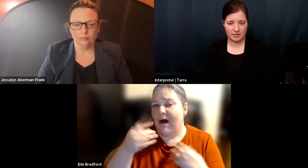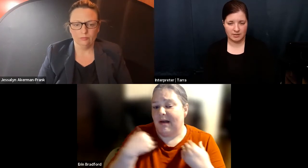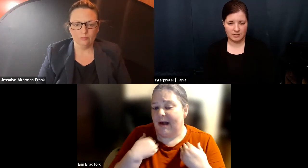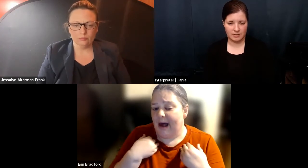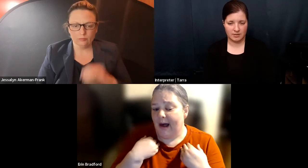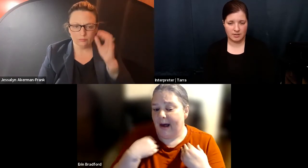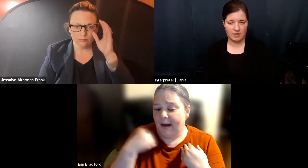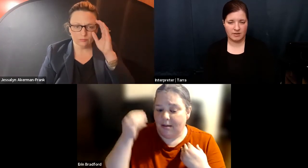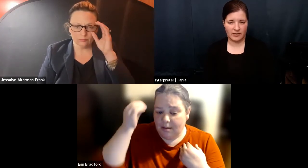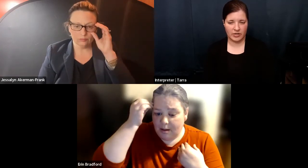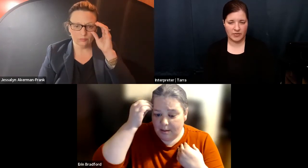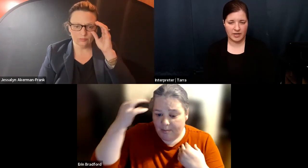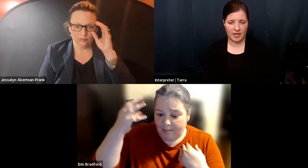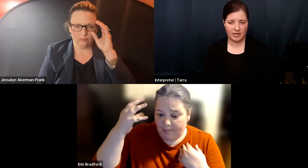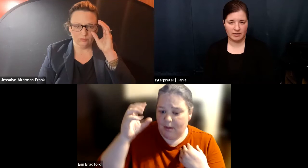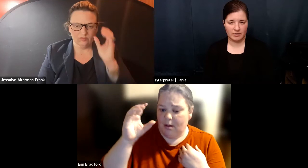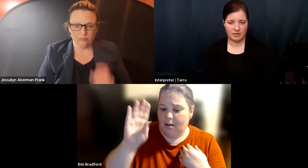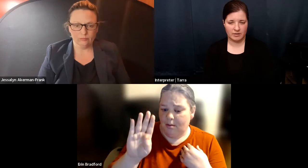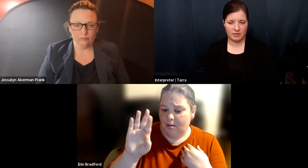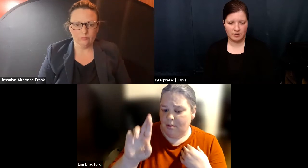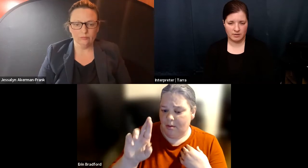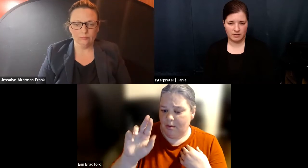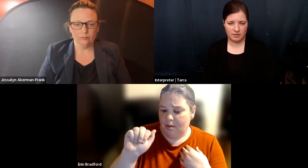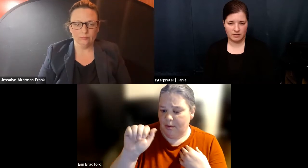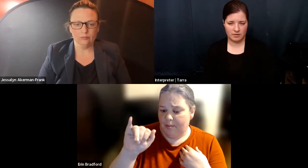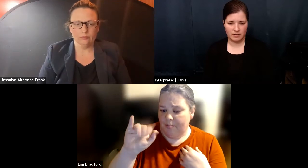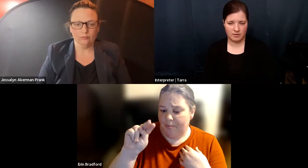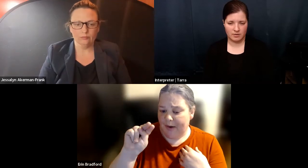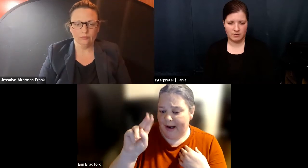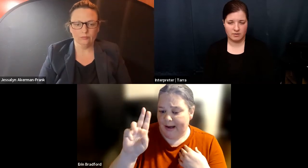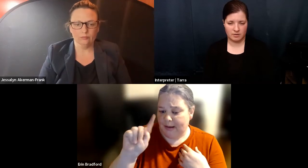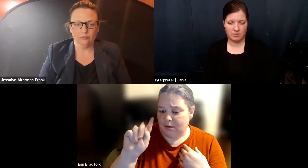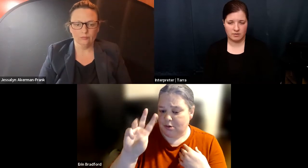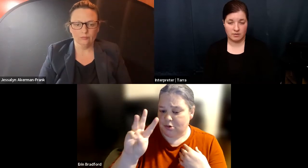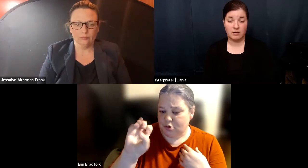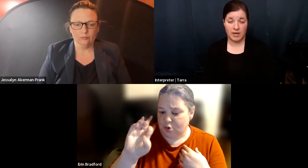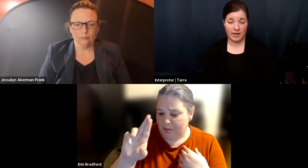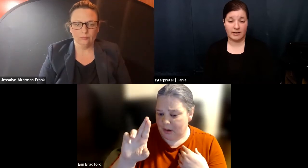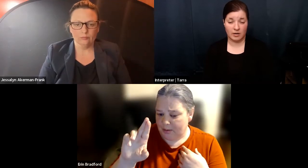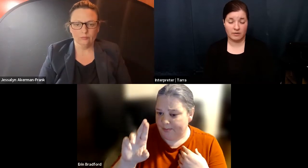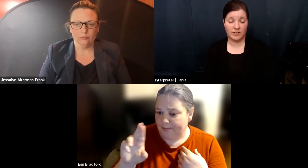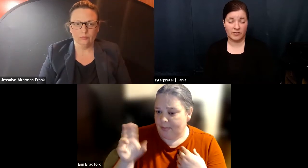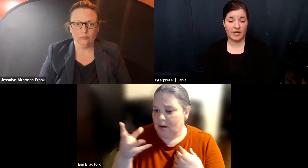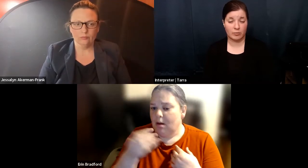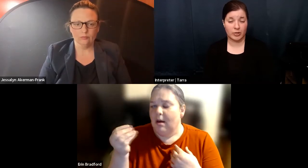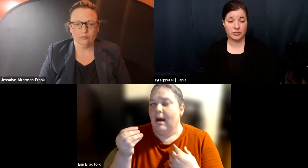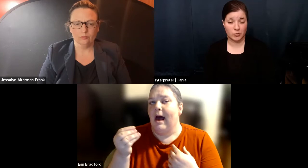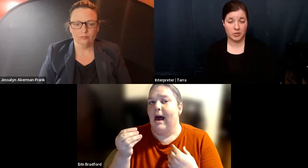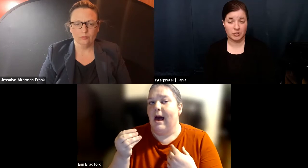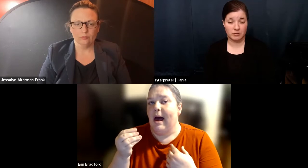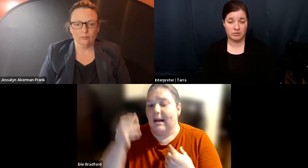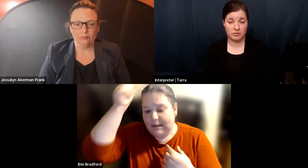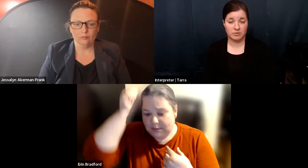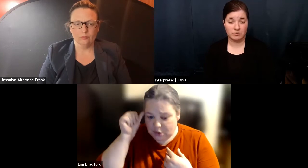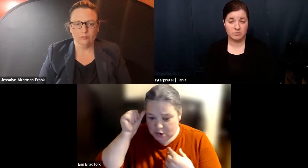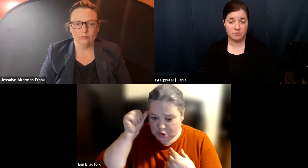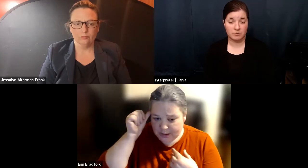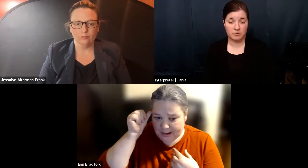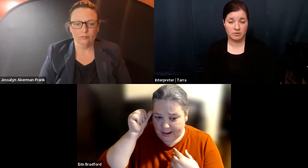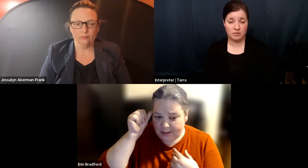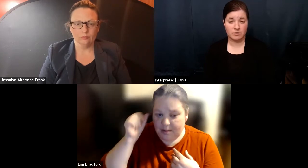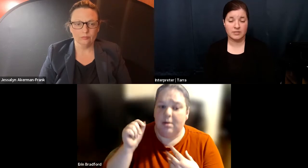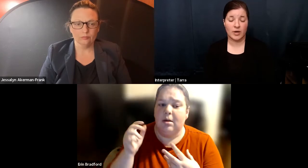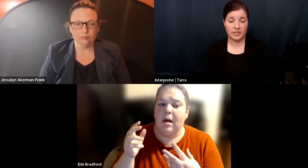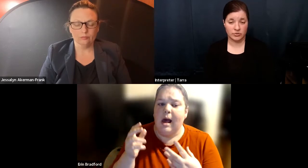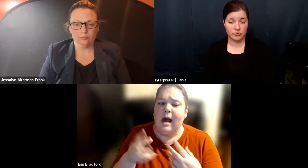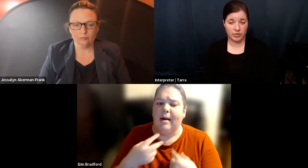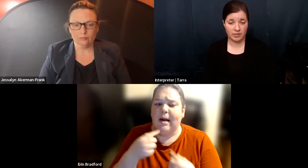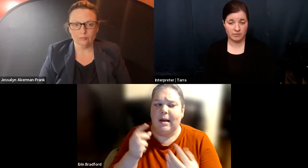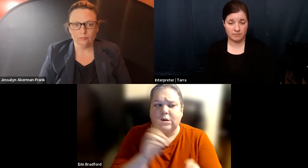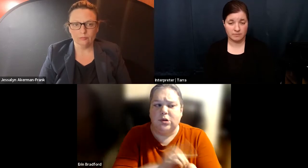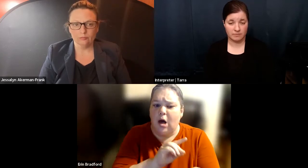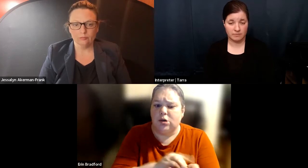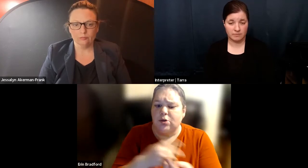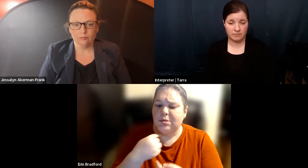I was born blind in one eye and then at 3 years old I became deaf in one ear.